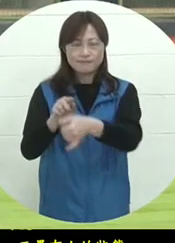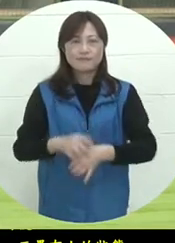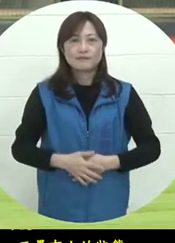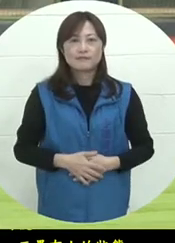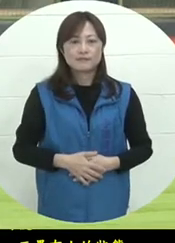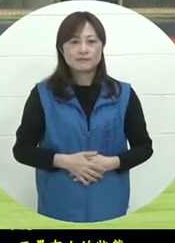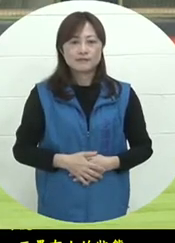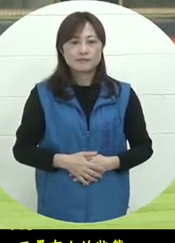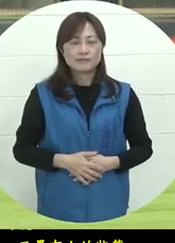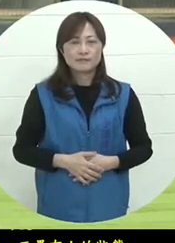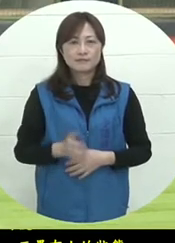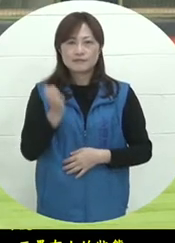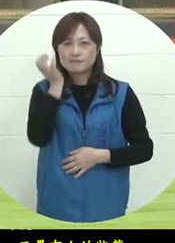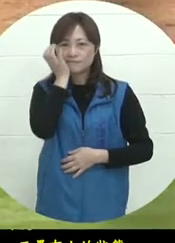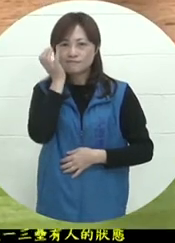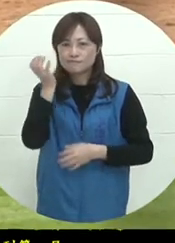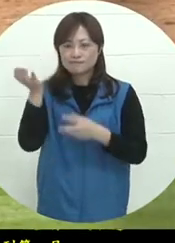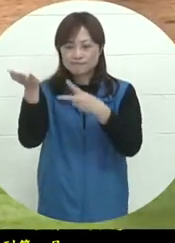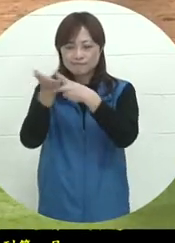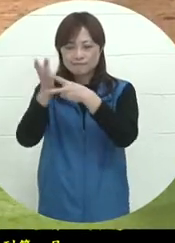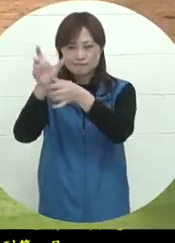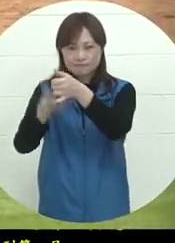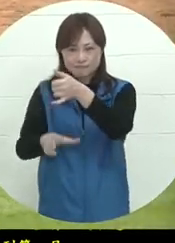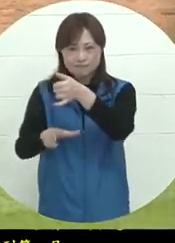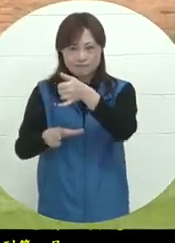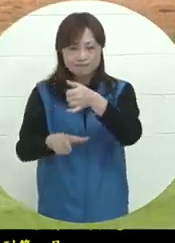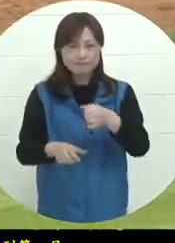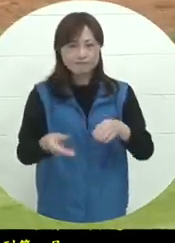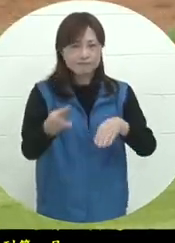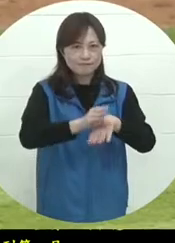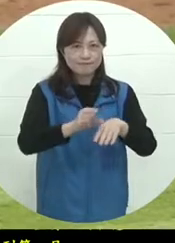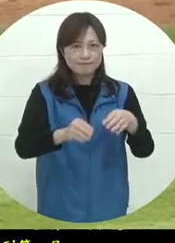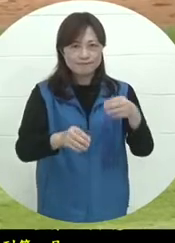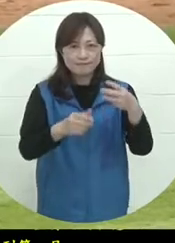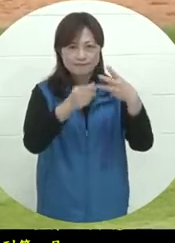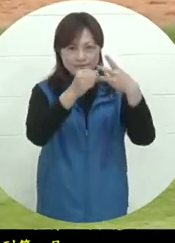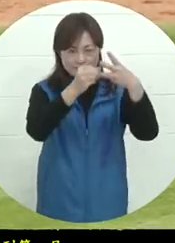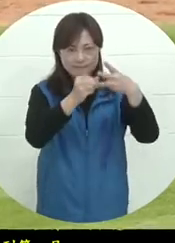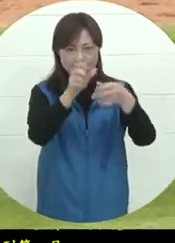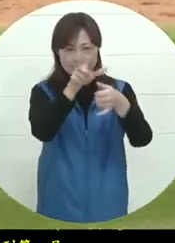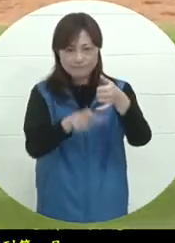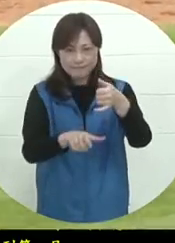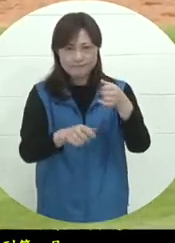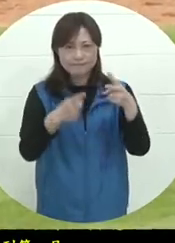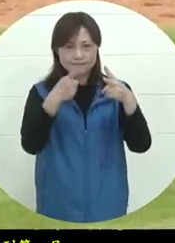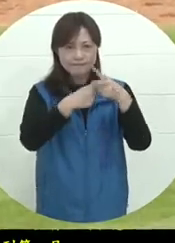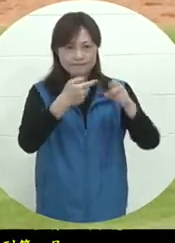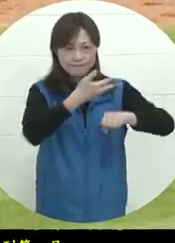and Fan, including the third hitter on the right side of Nakajima